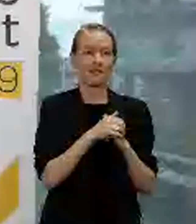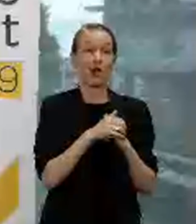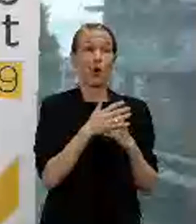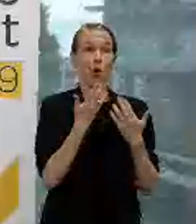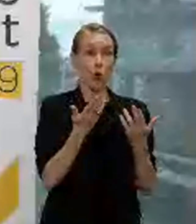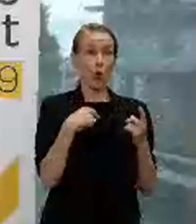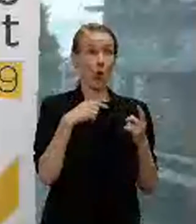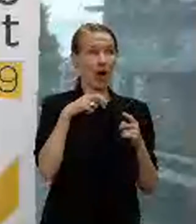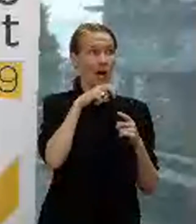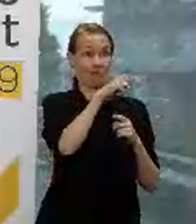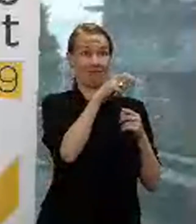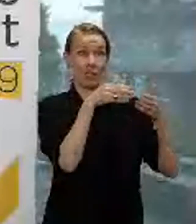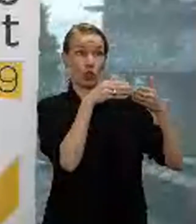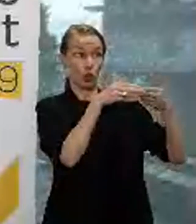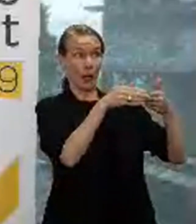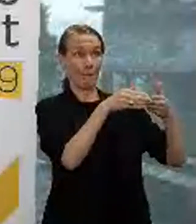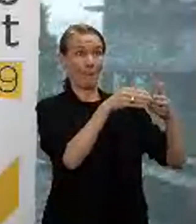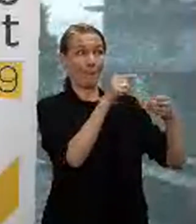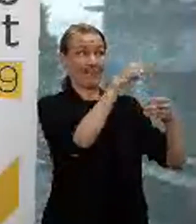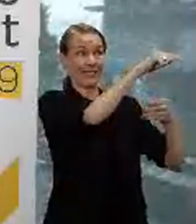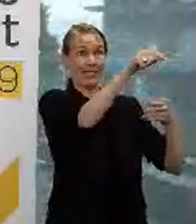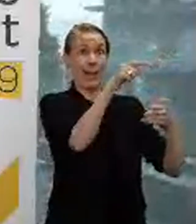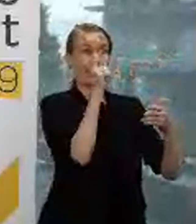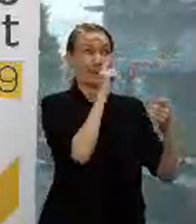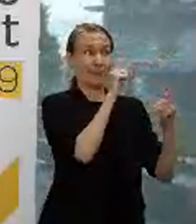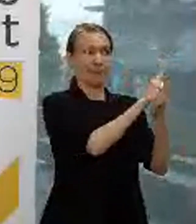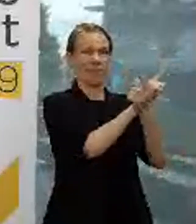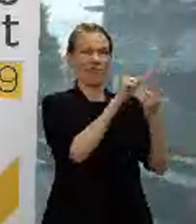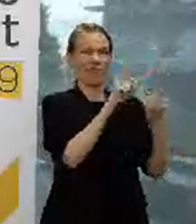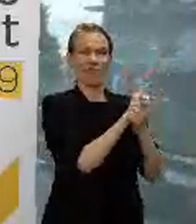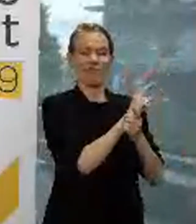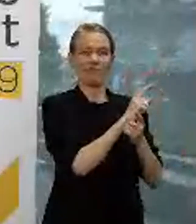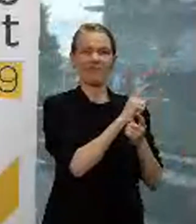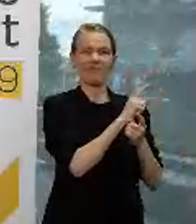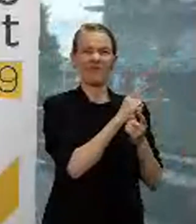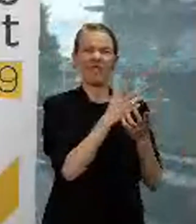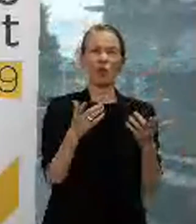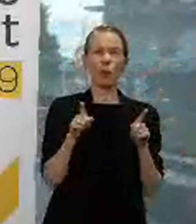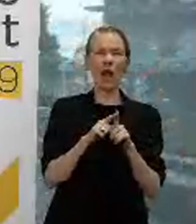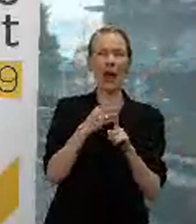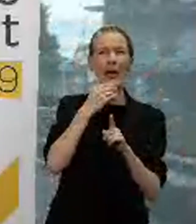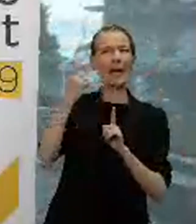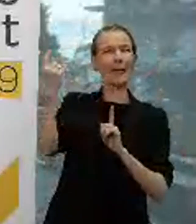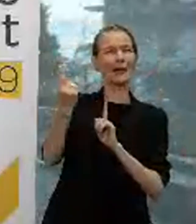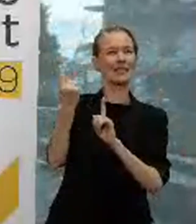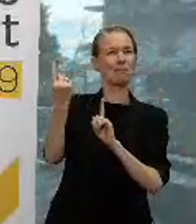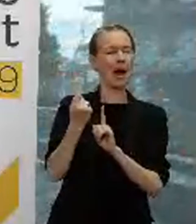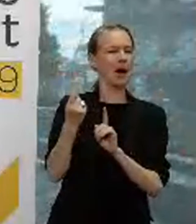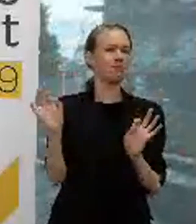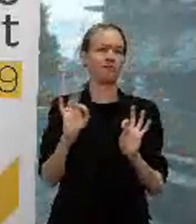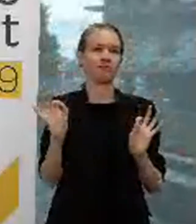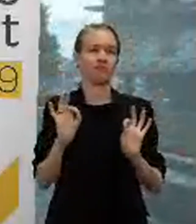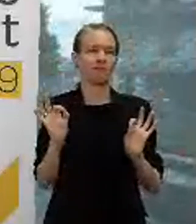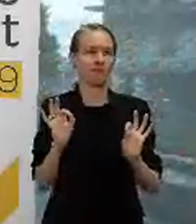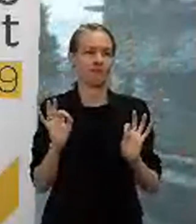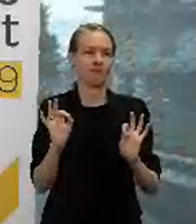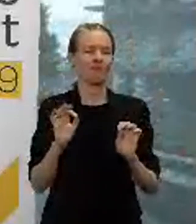with people on the ship, and so he's not actually in a sense a port worker per se, but obviously, we